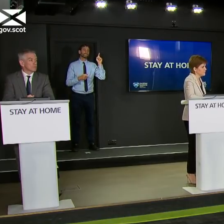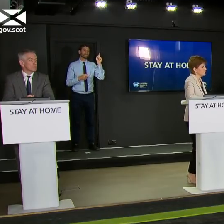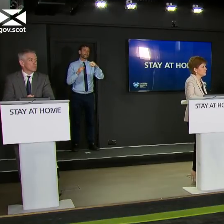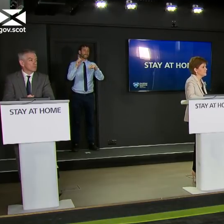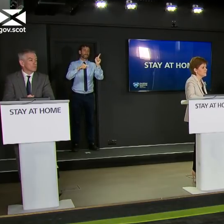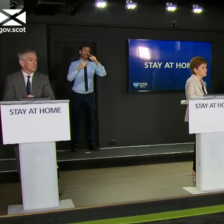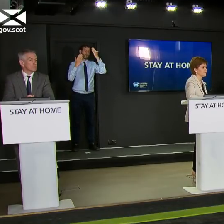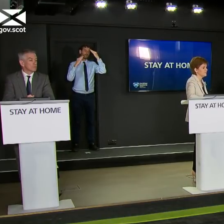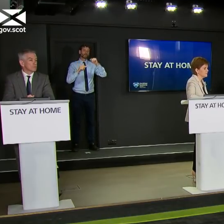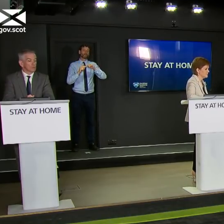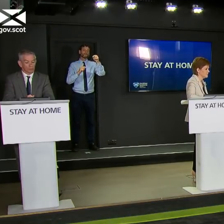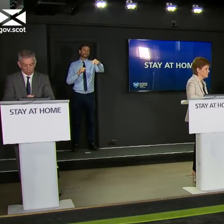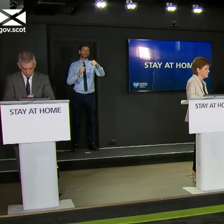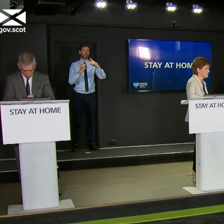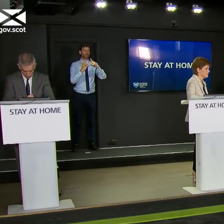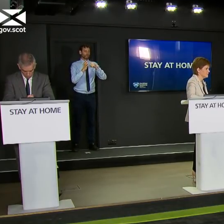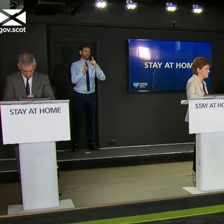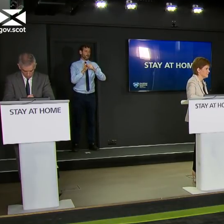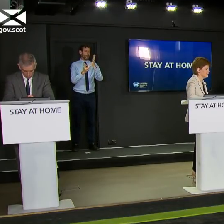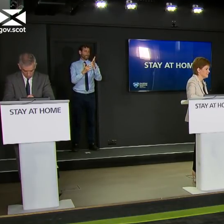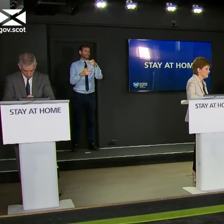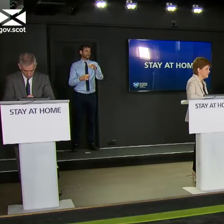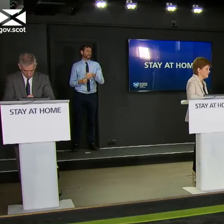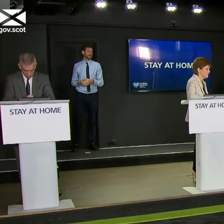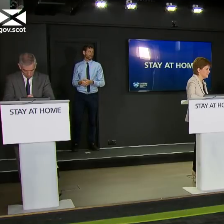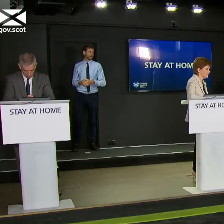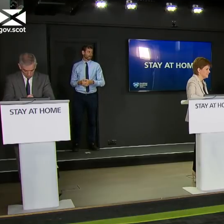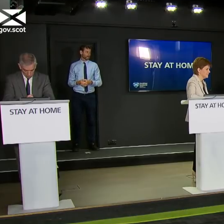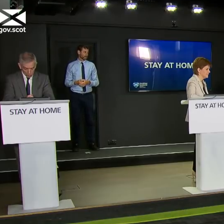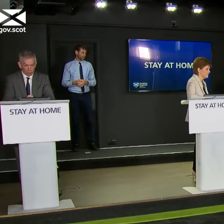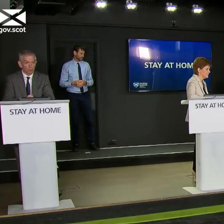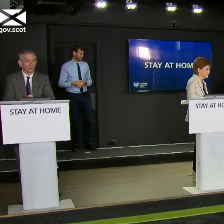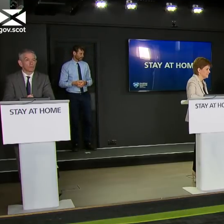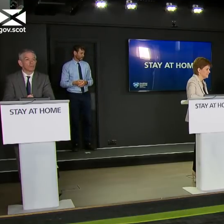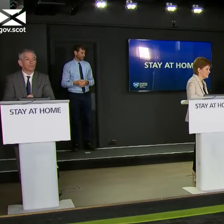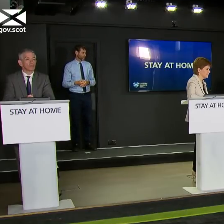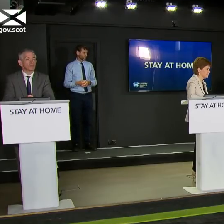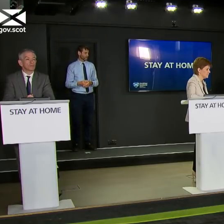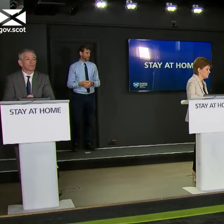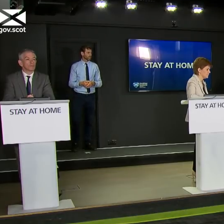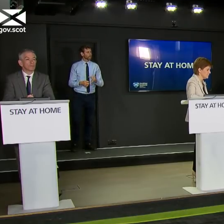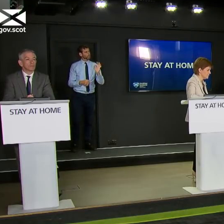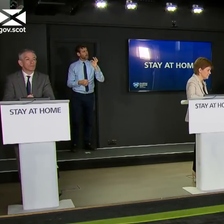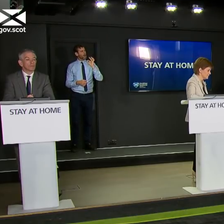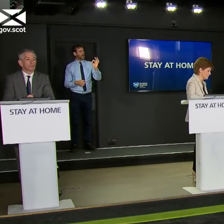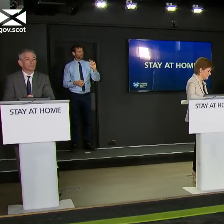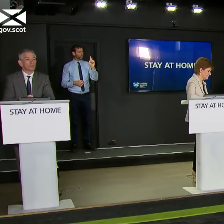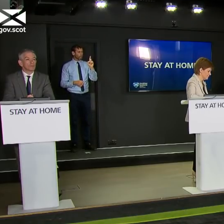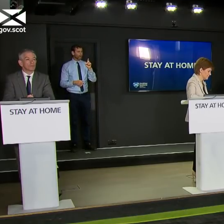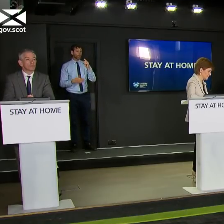tourism sector. Could you clarify the position with a retail, particularly as many tourism